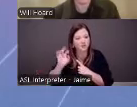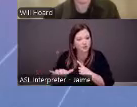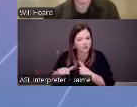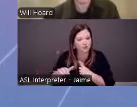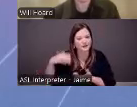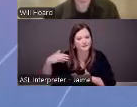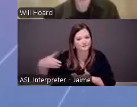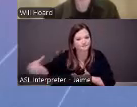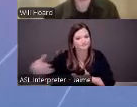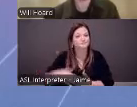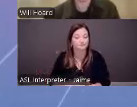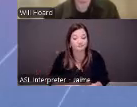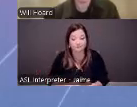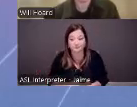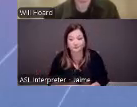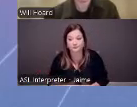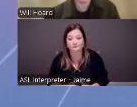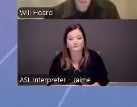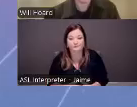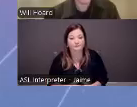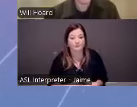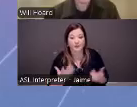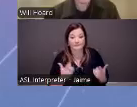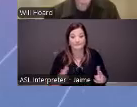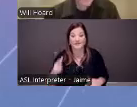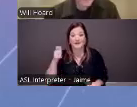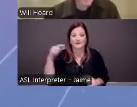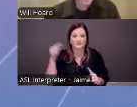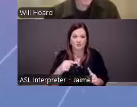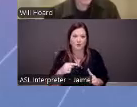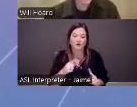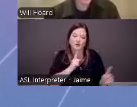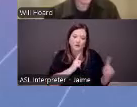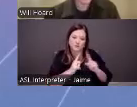So I think that was the biggest point of it is the communication between all of us